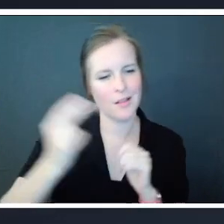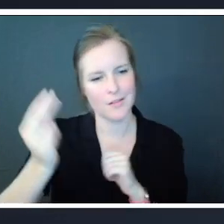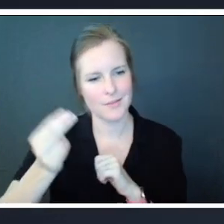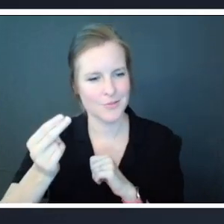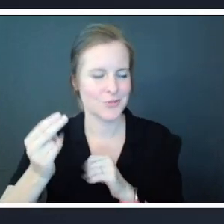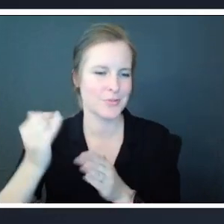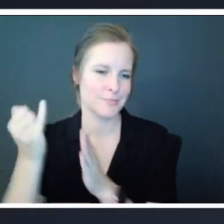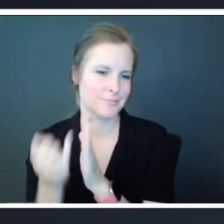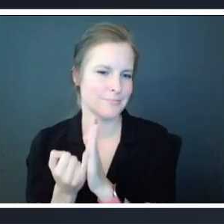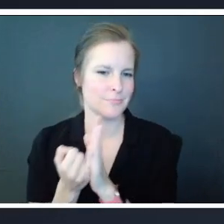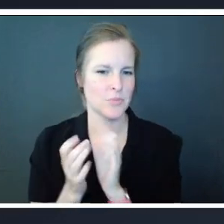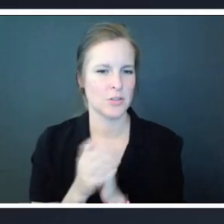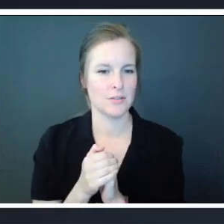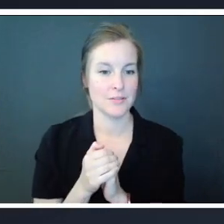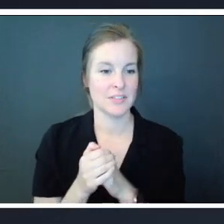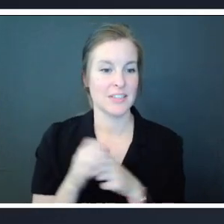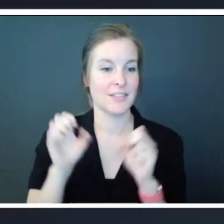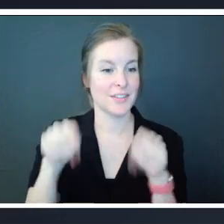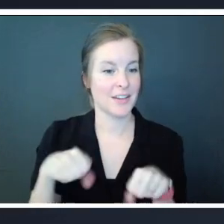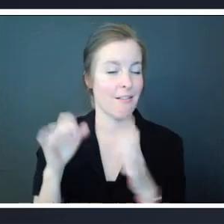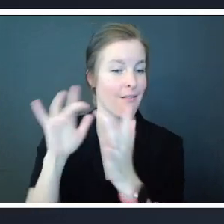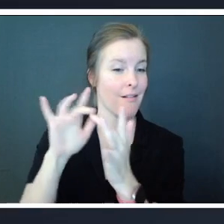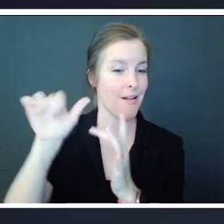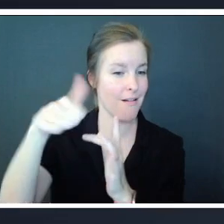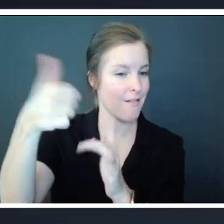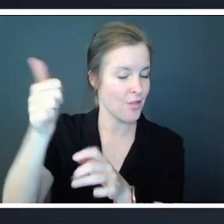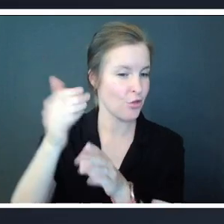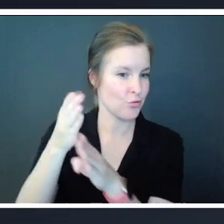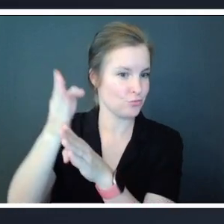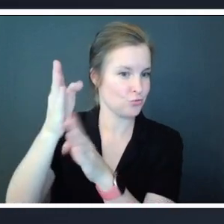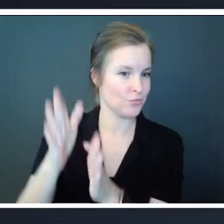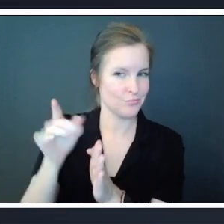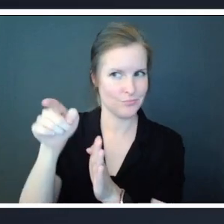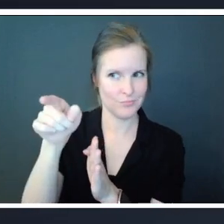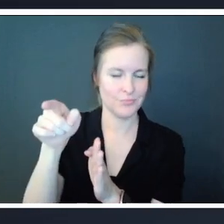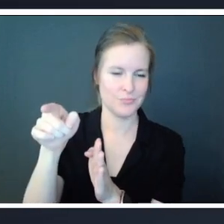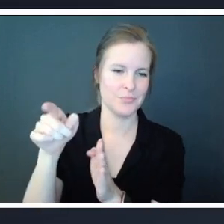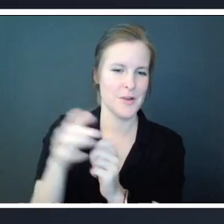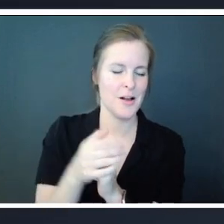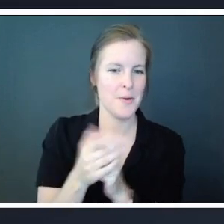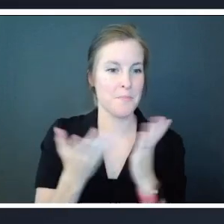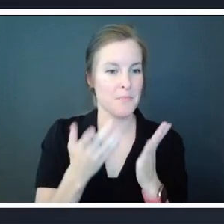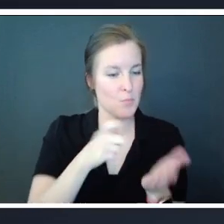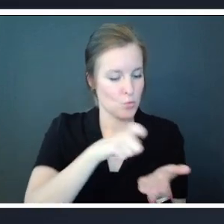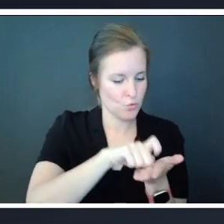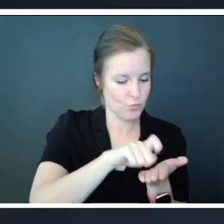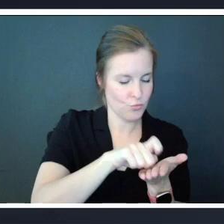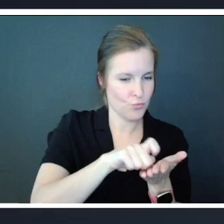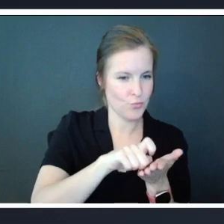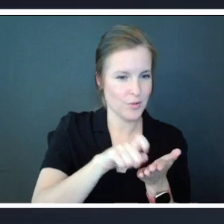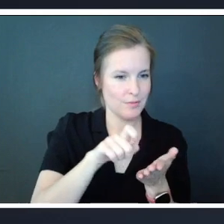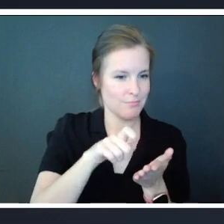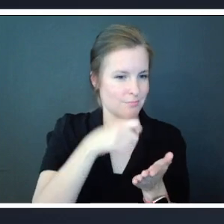more experts or have students write letters to people in careers that they are interested in